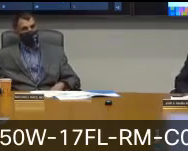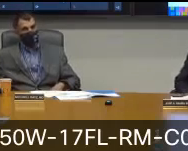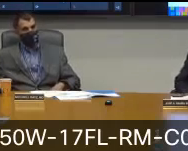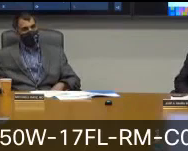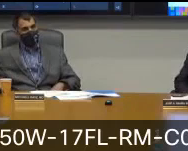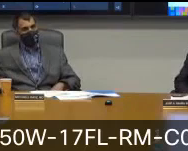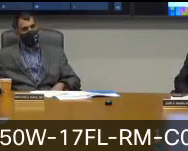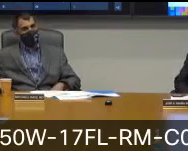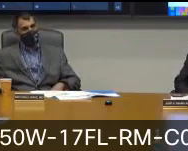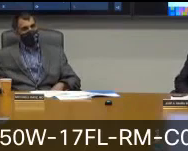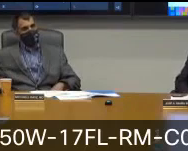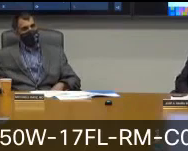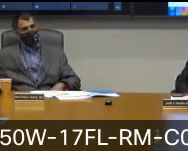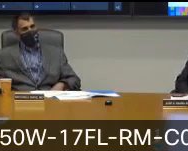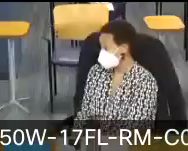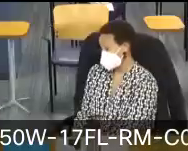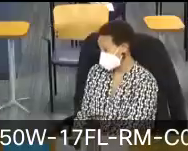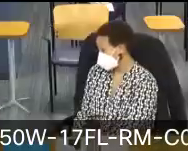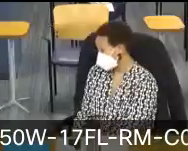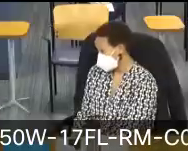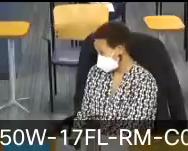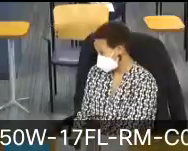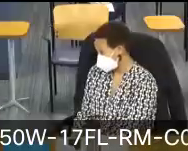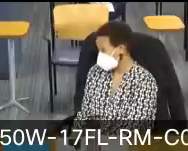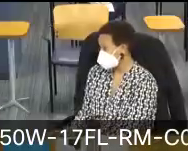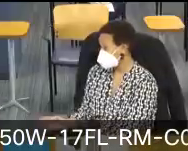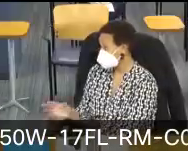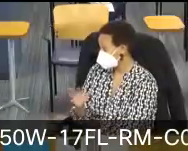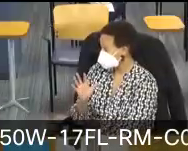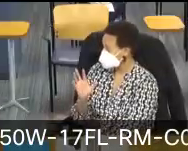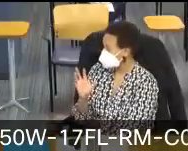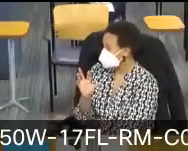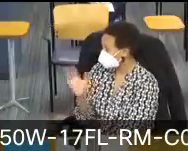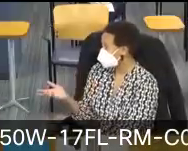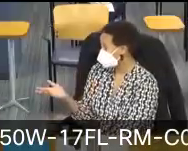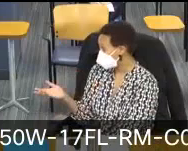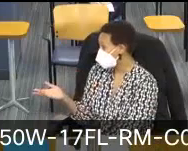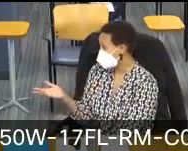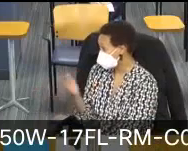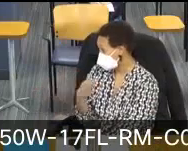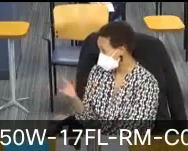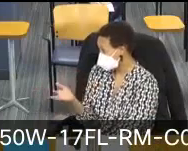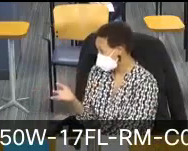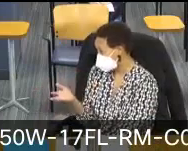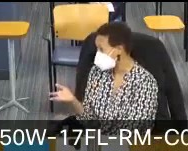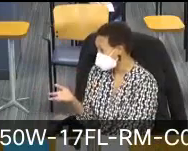4 what we know is the earlier the better especially what we're really concerned about is our 65. five plus